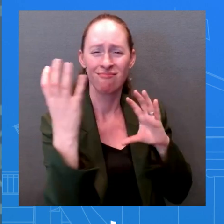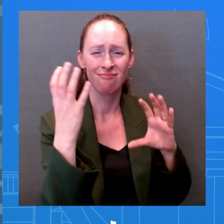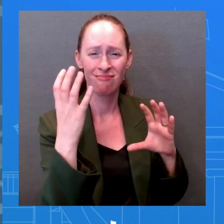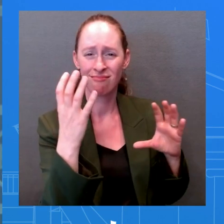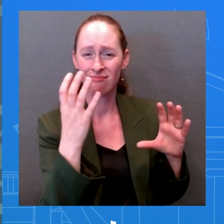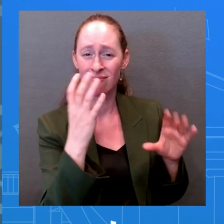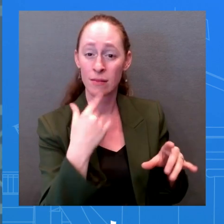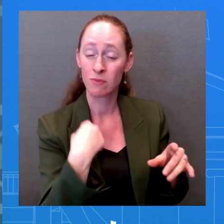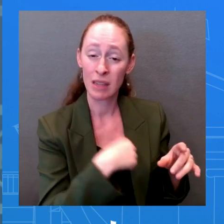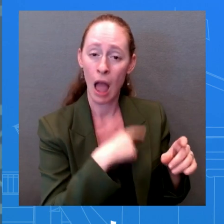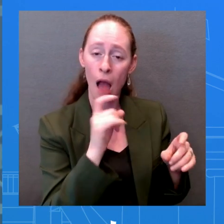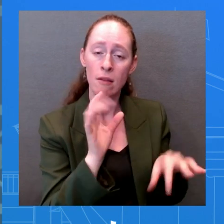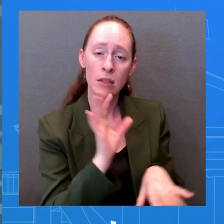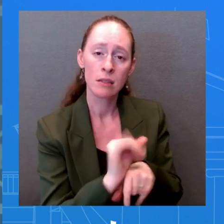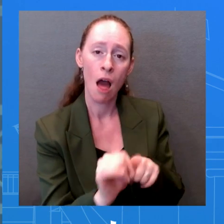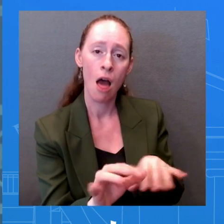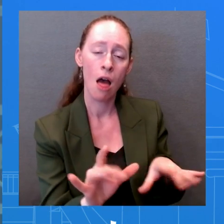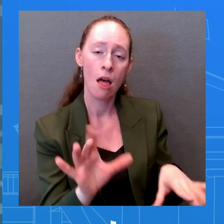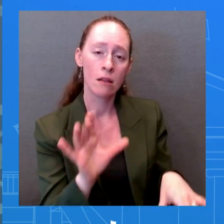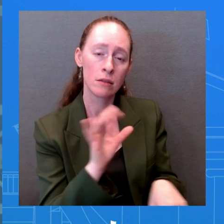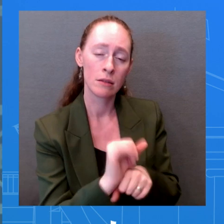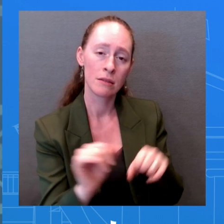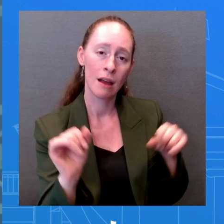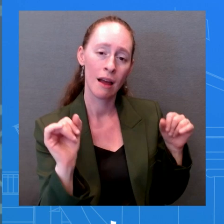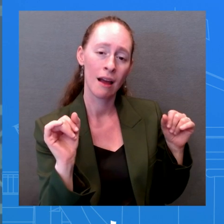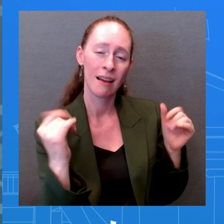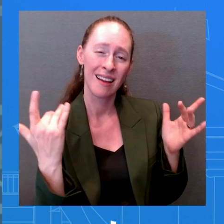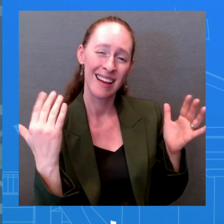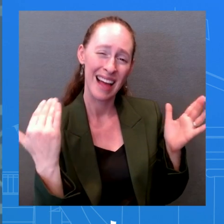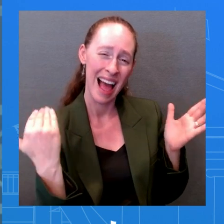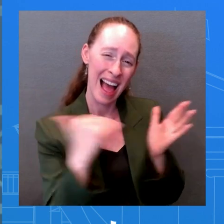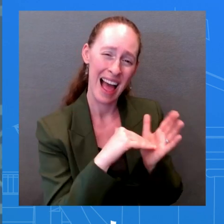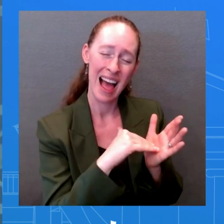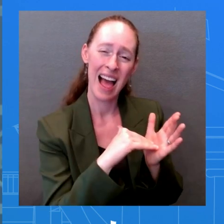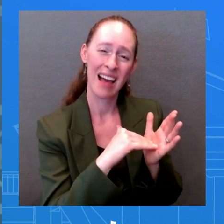but we're doing the work to make sure that --